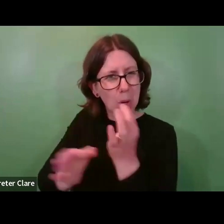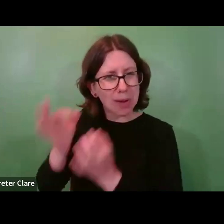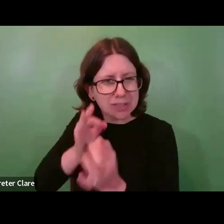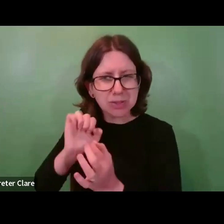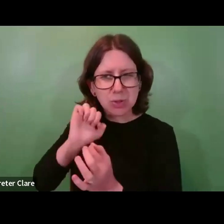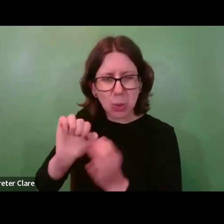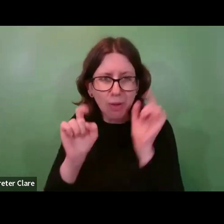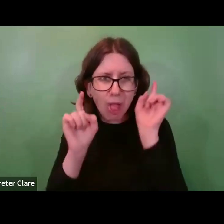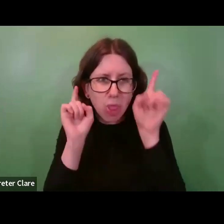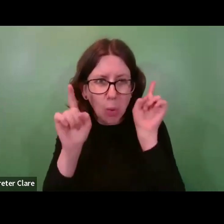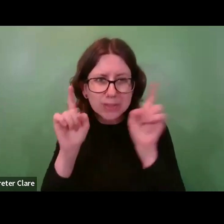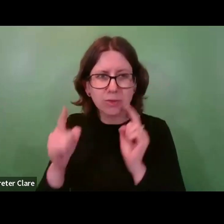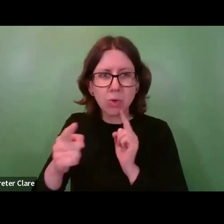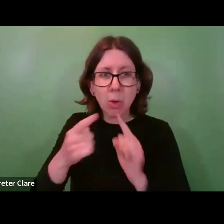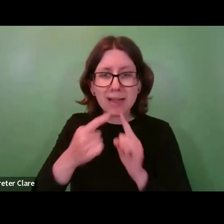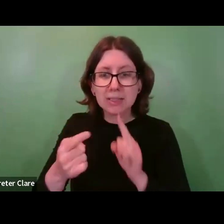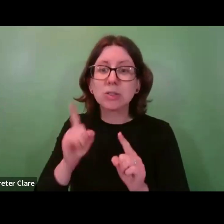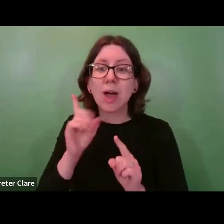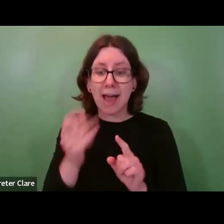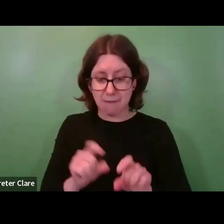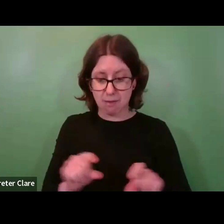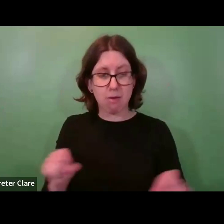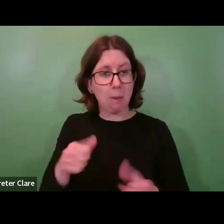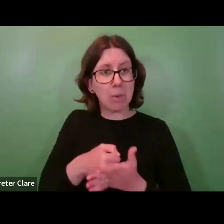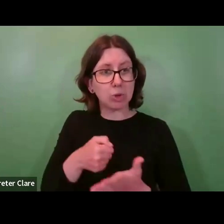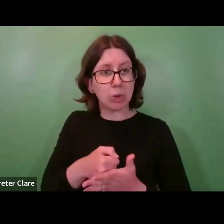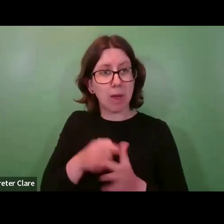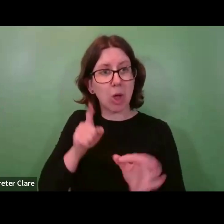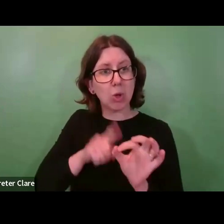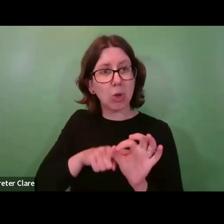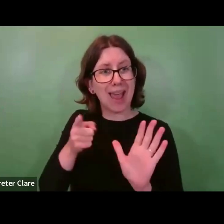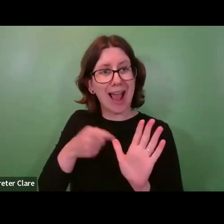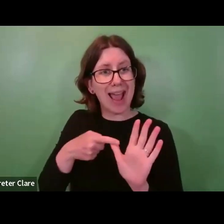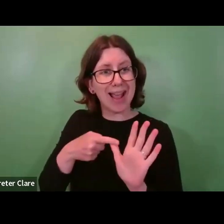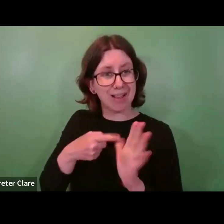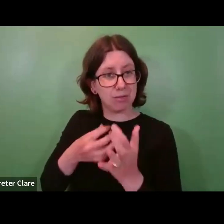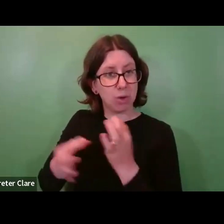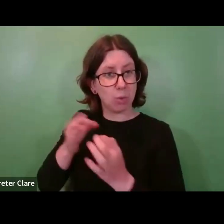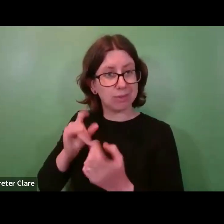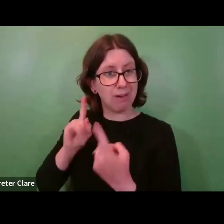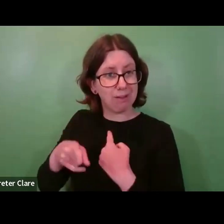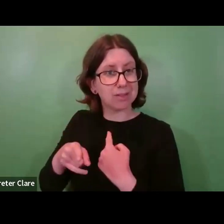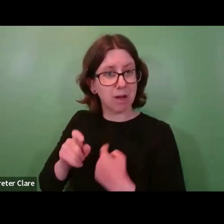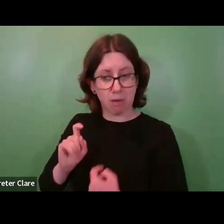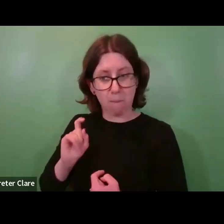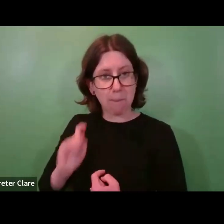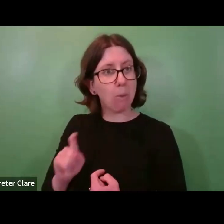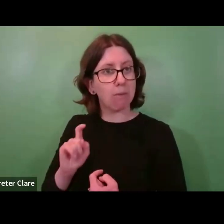So please do use the Q&A box which is part of the functions on Zoom, to share your questions and